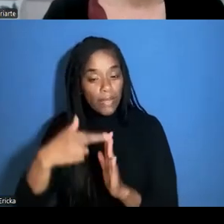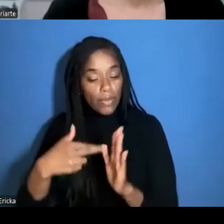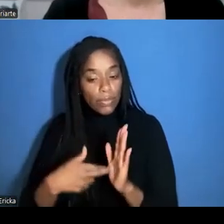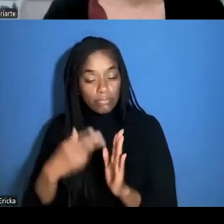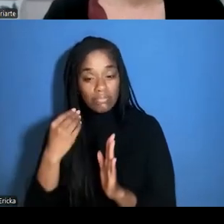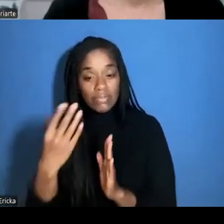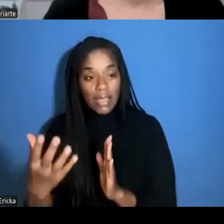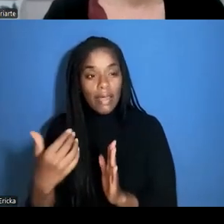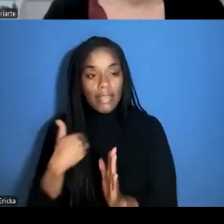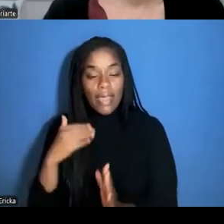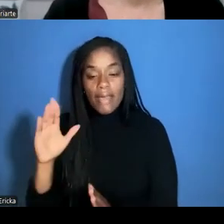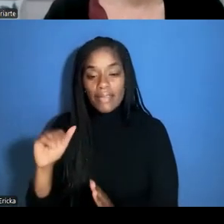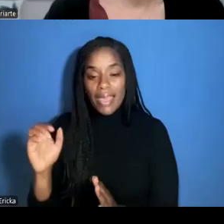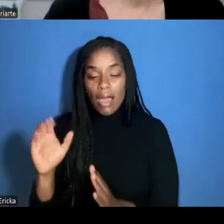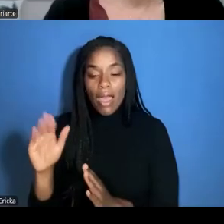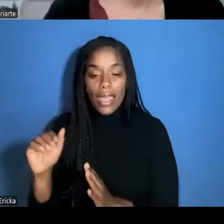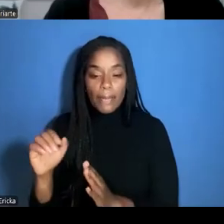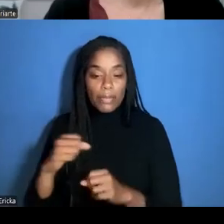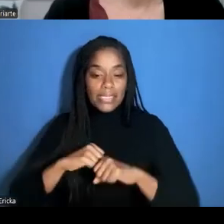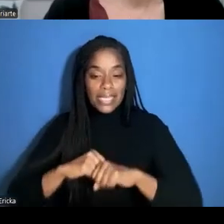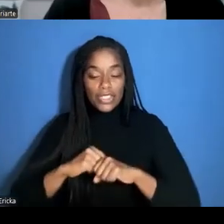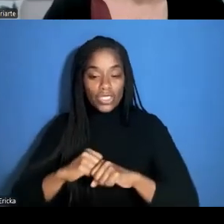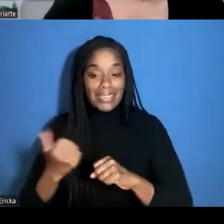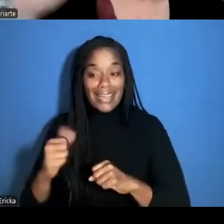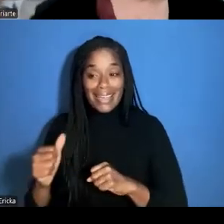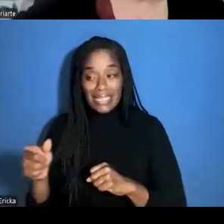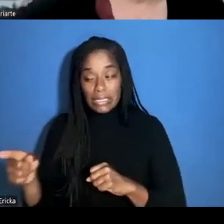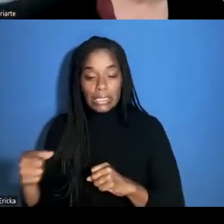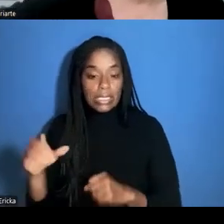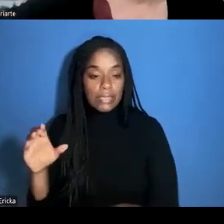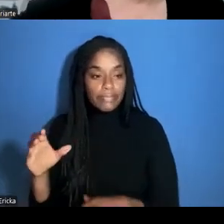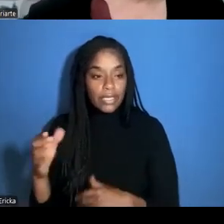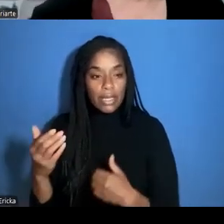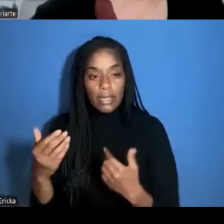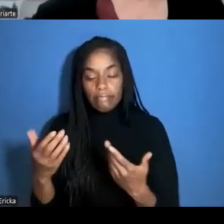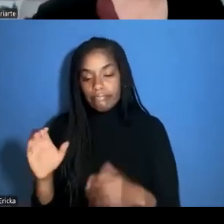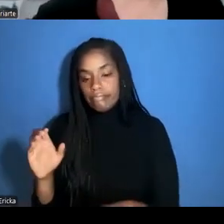against creditors for up to $100,000. So if someone sues me and they get,